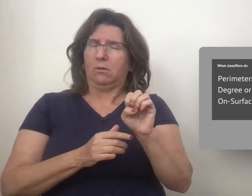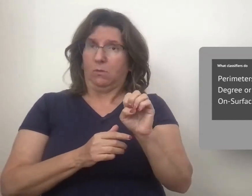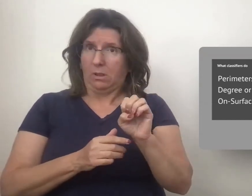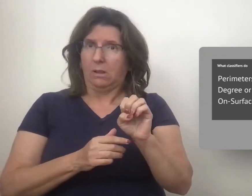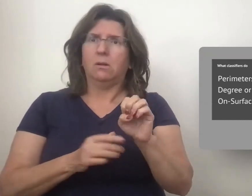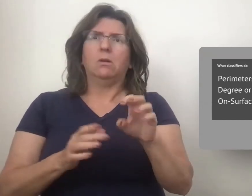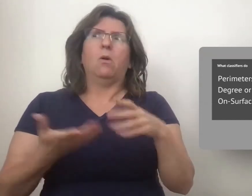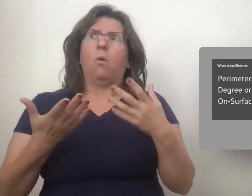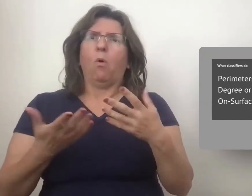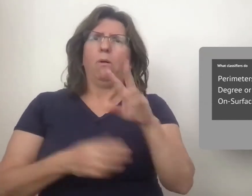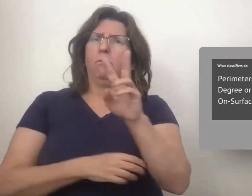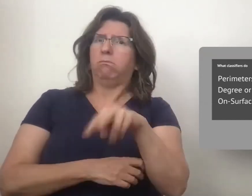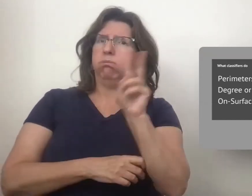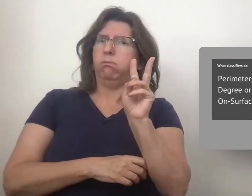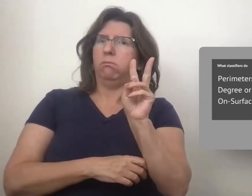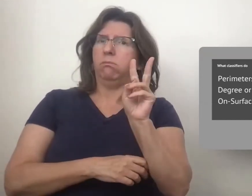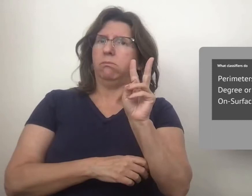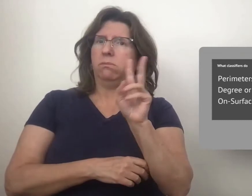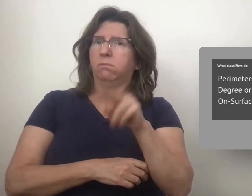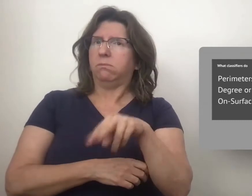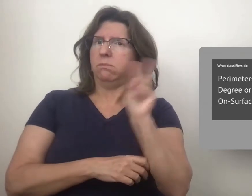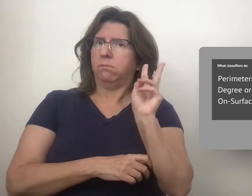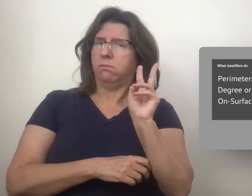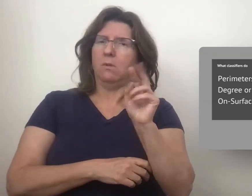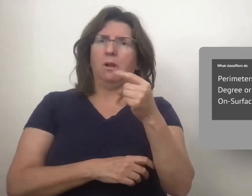This sign . . . is GLANCE